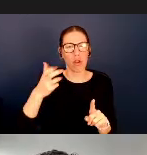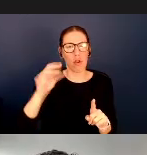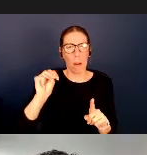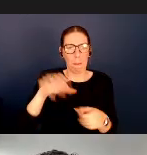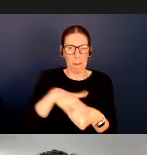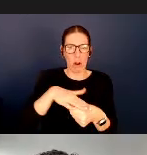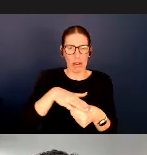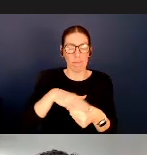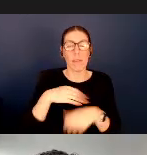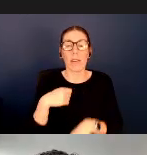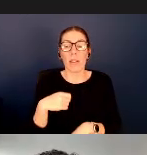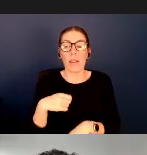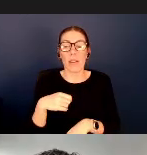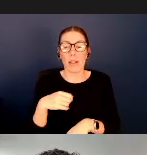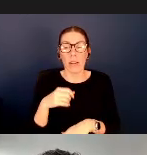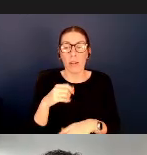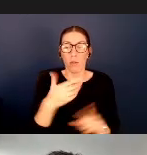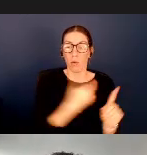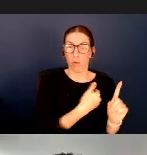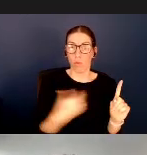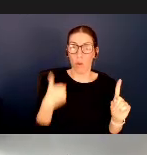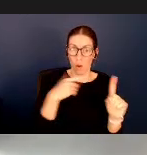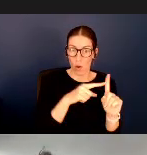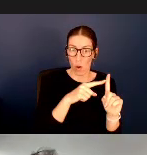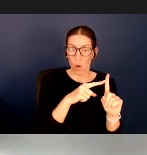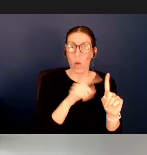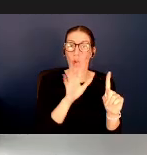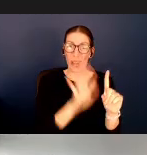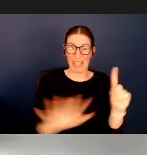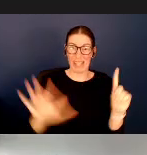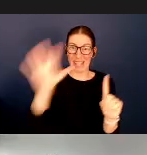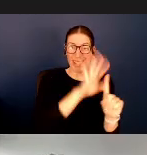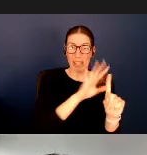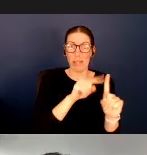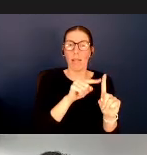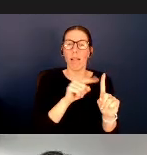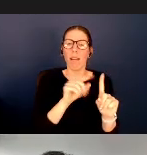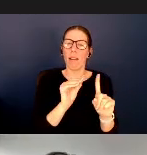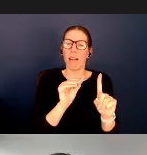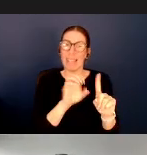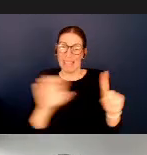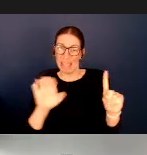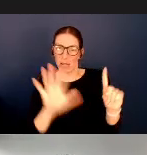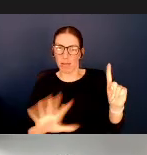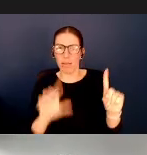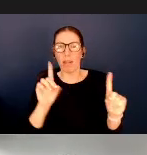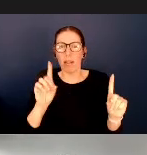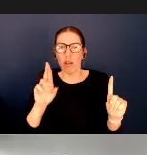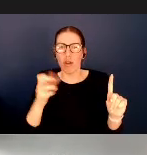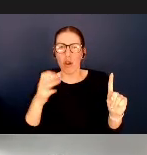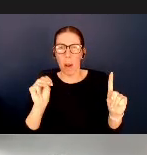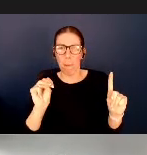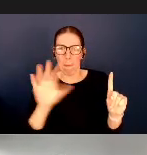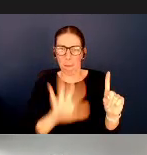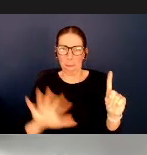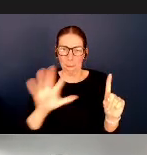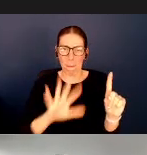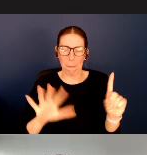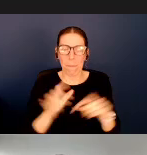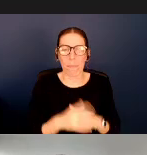of the Toronto, greater Toronto um region. So it spans kind of a long narrow area